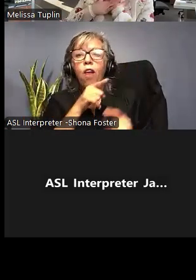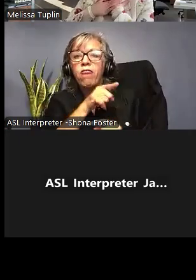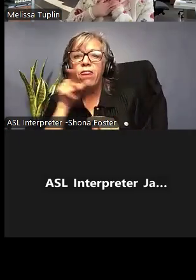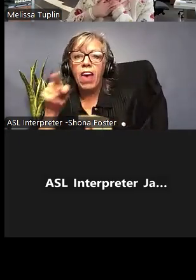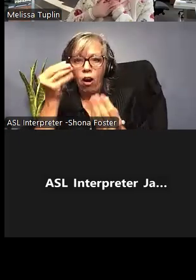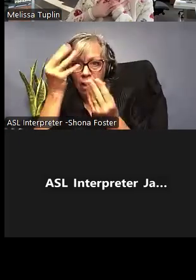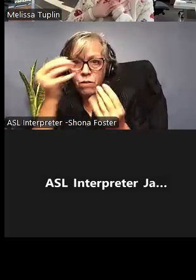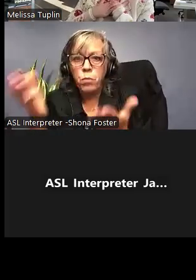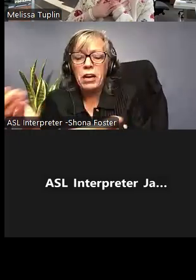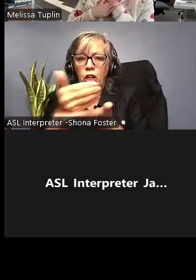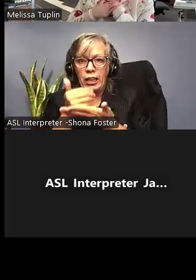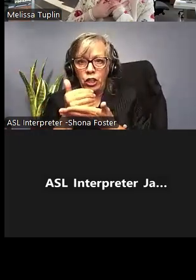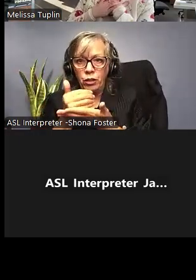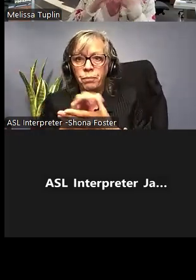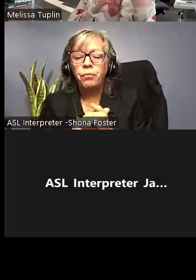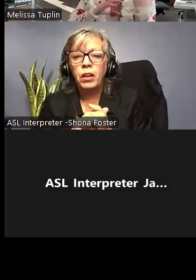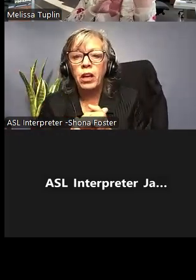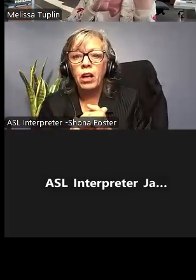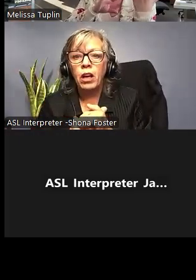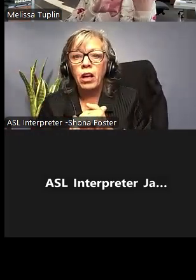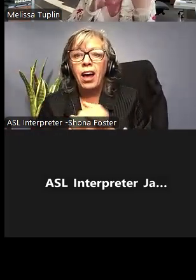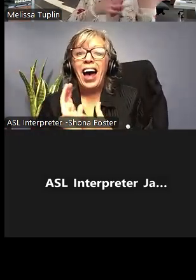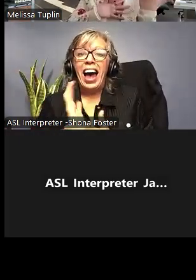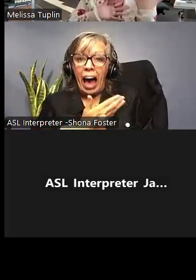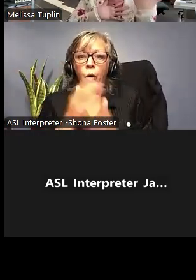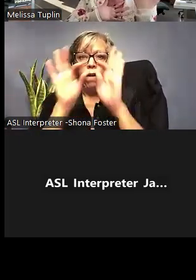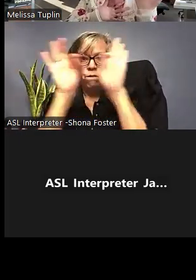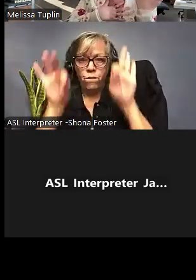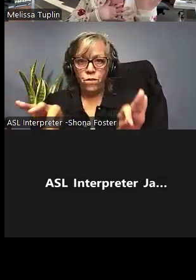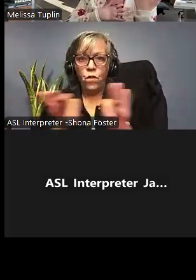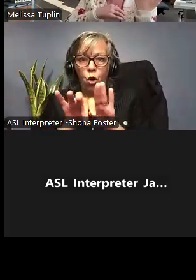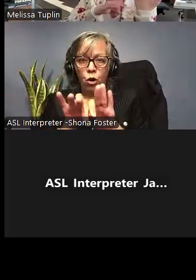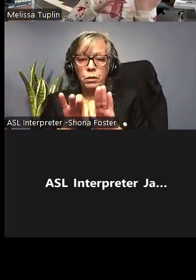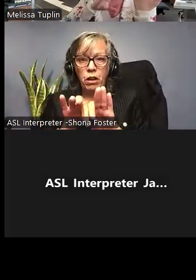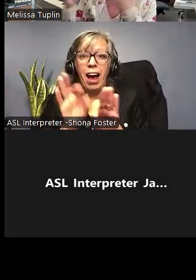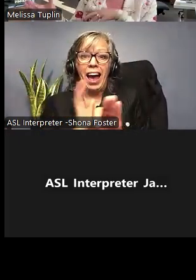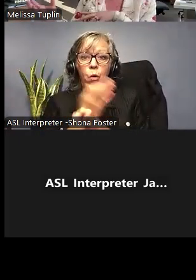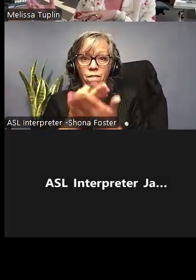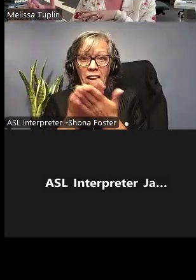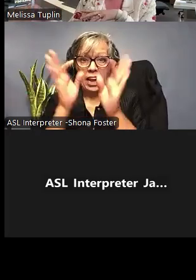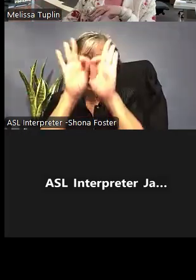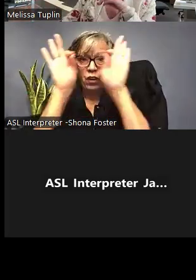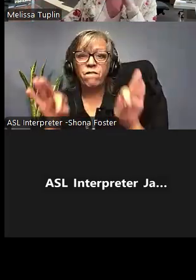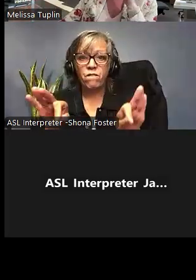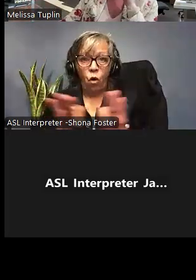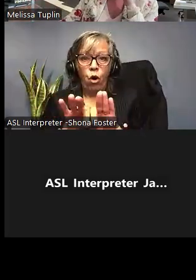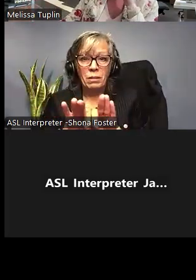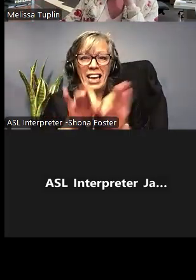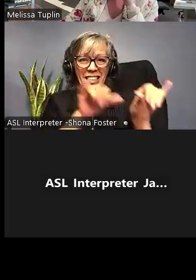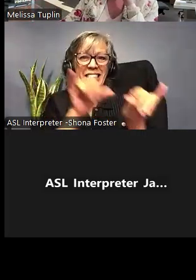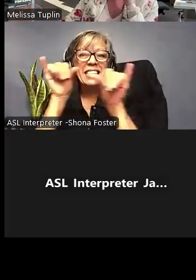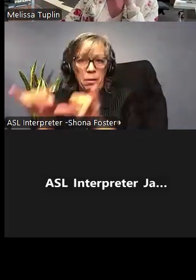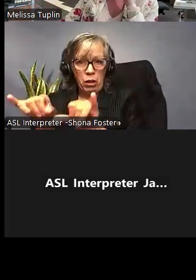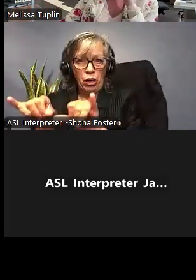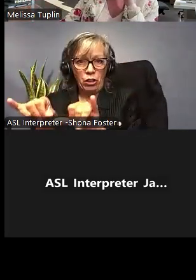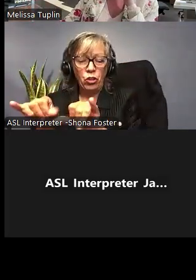Our own forms are designed, the financial form is designed to look similar to it.